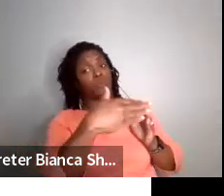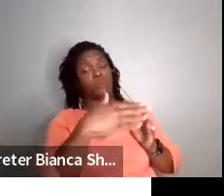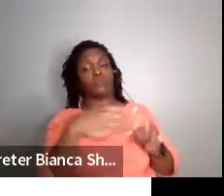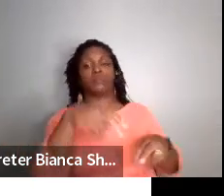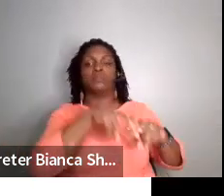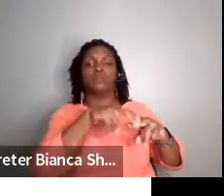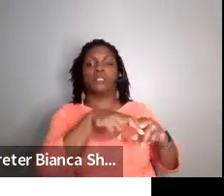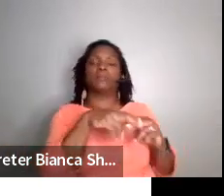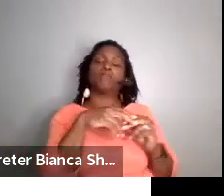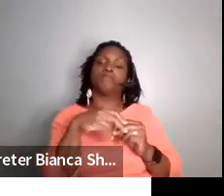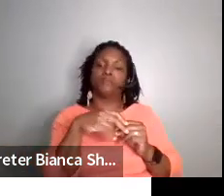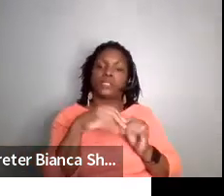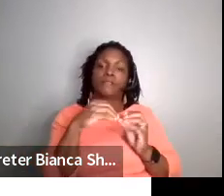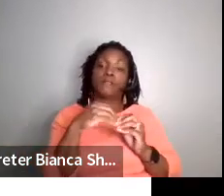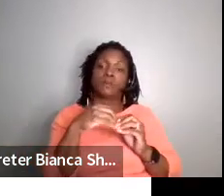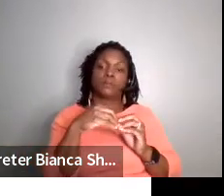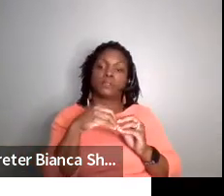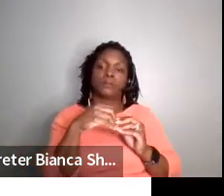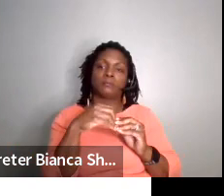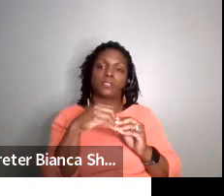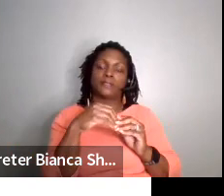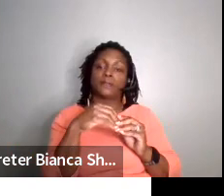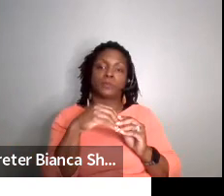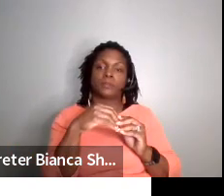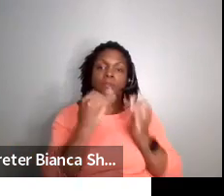So this is early 2 thousands. We did not have Bluetooth at that time.